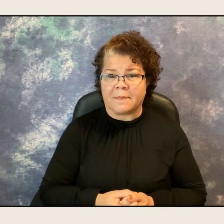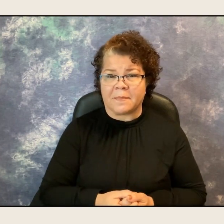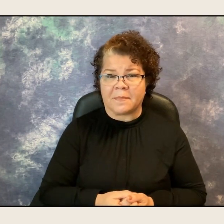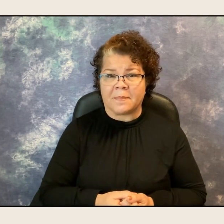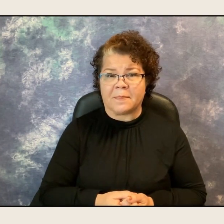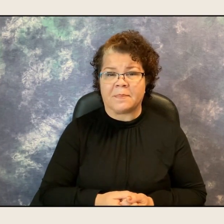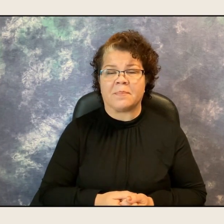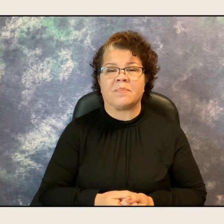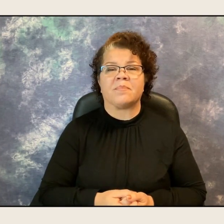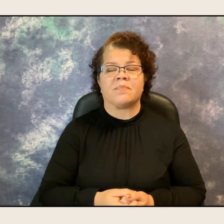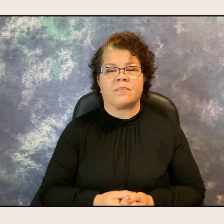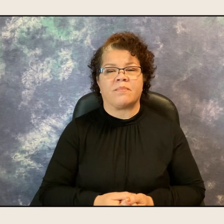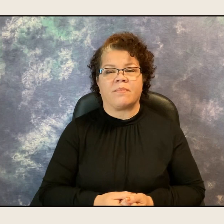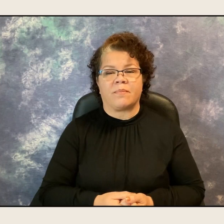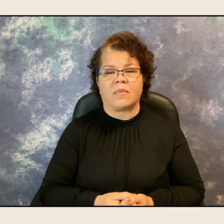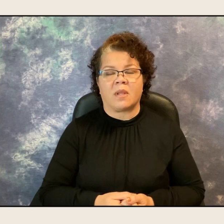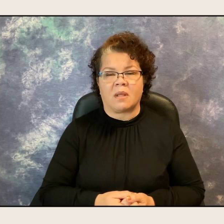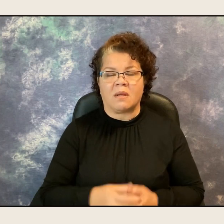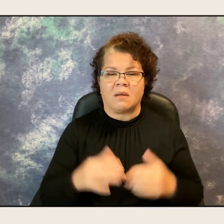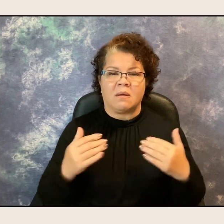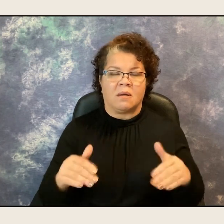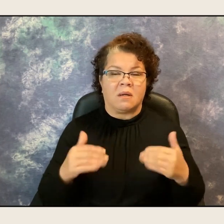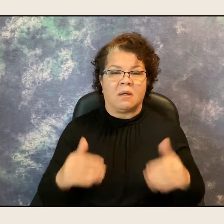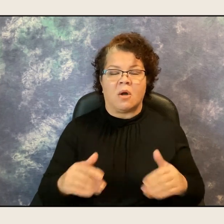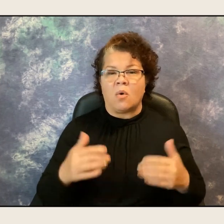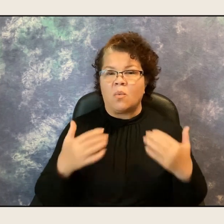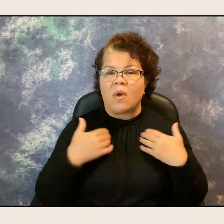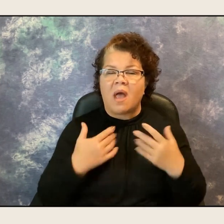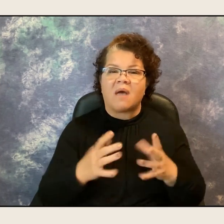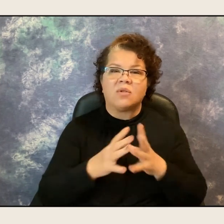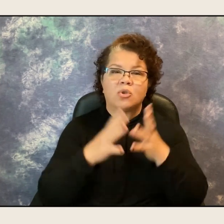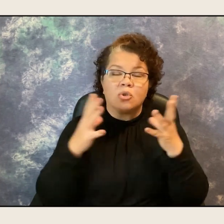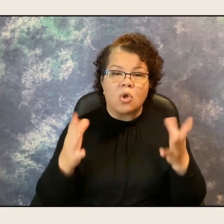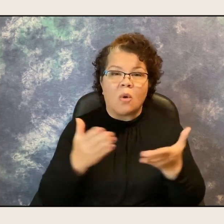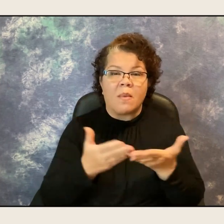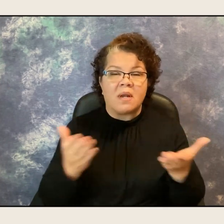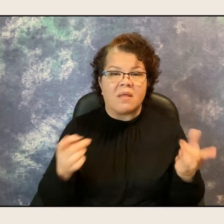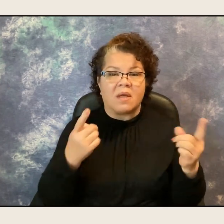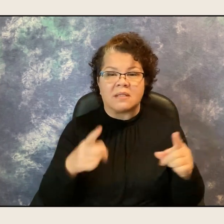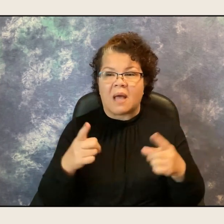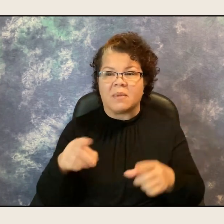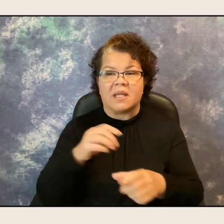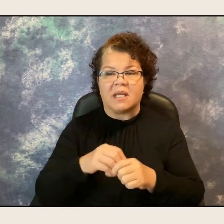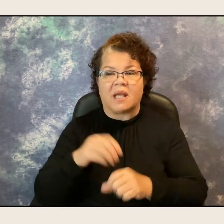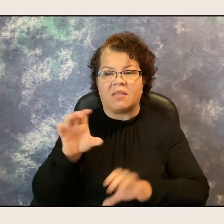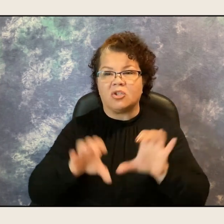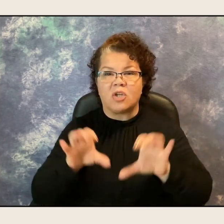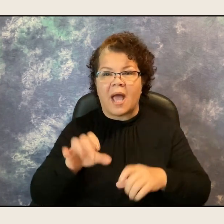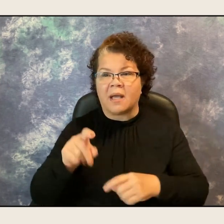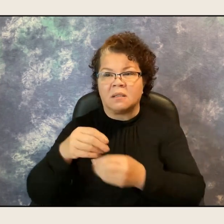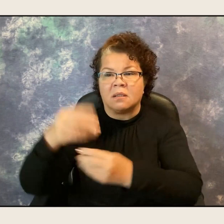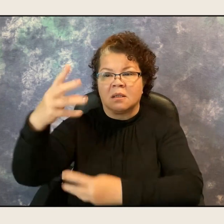We have so many things happening in the chat. So I'm gonna put some questions out there for you,